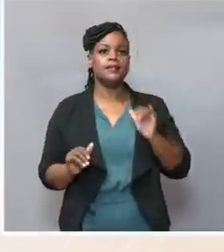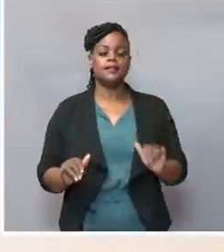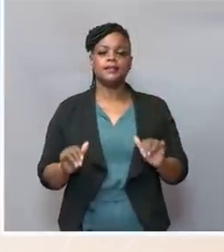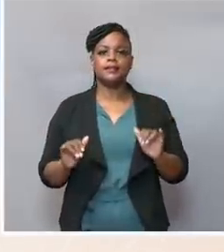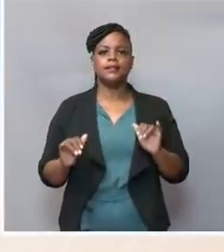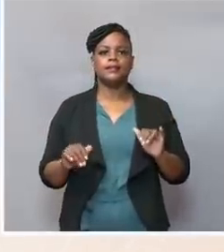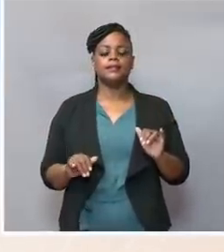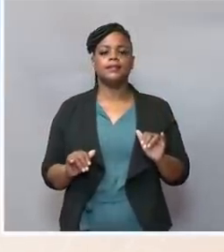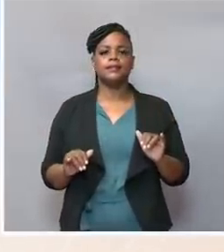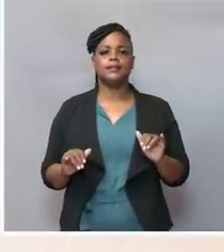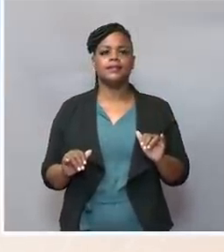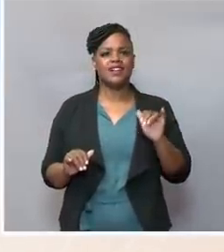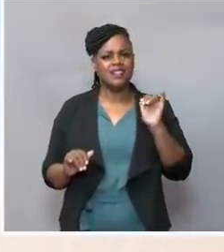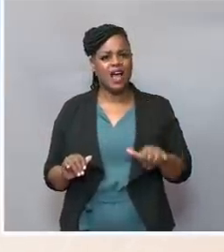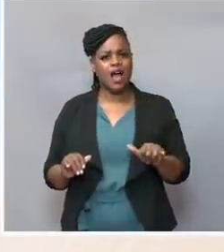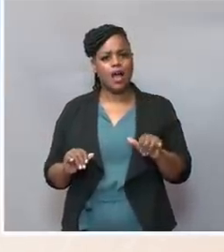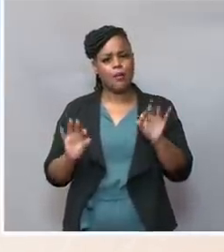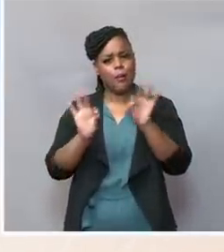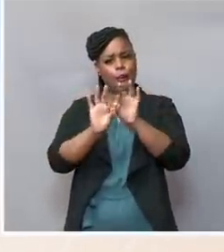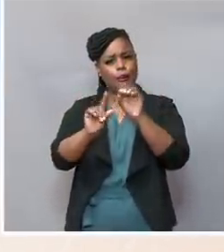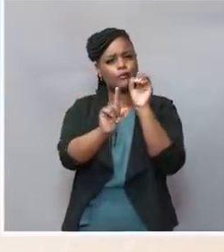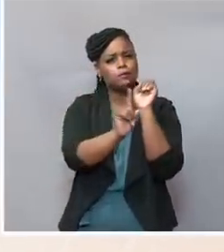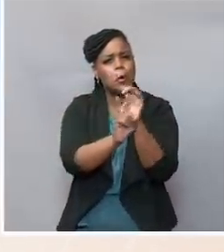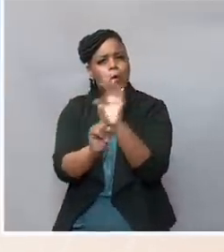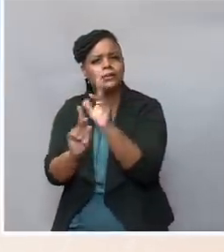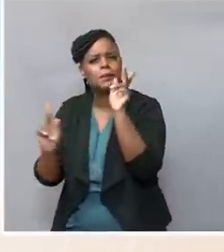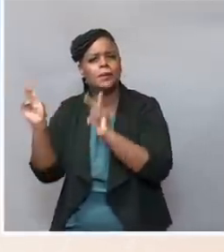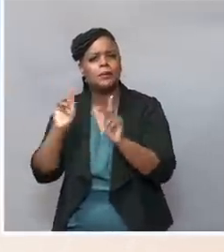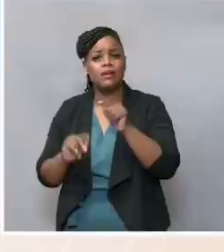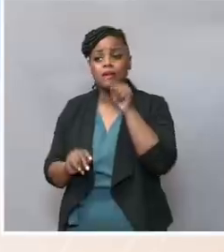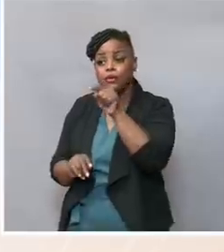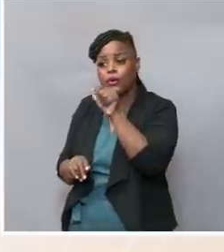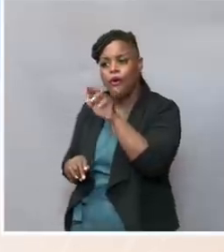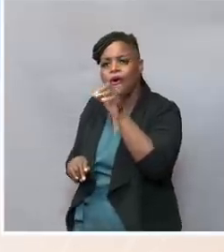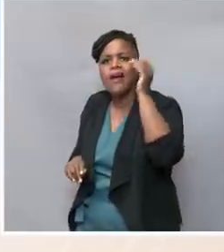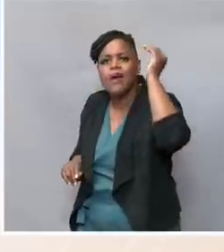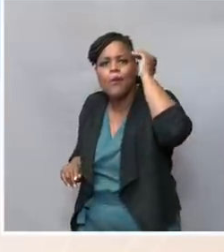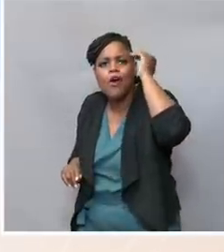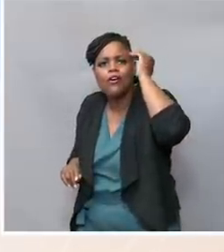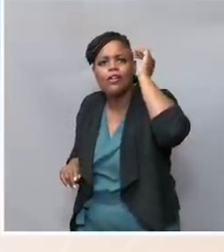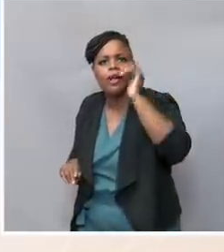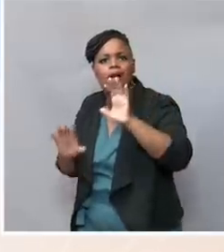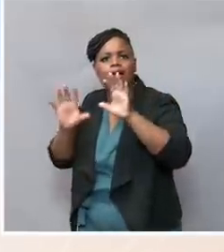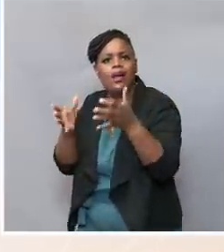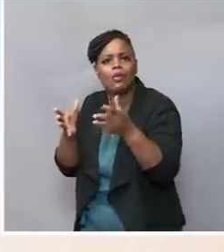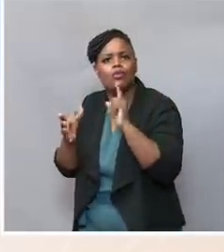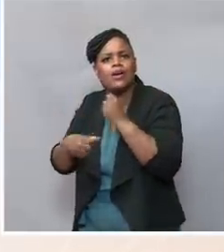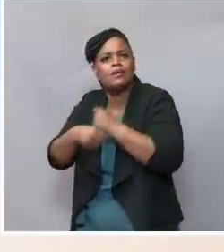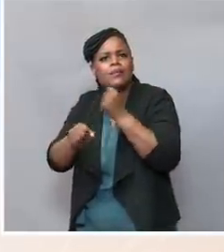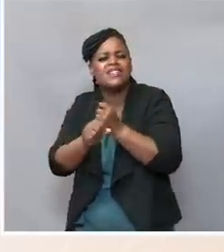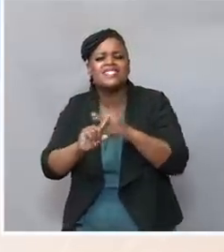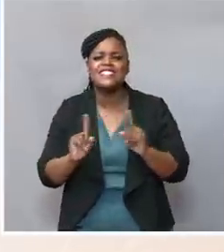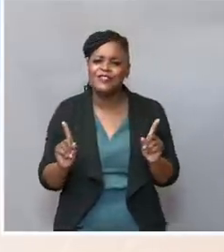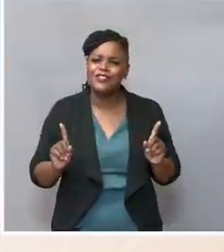who dedicated their lives to making systemic changes in our country. I can only imagine the number of individuals